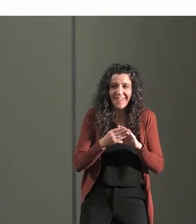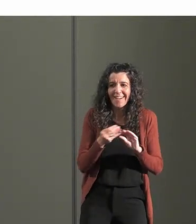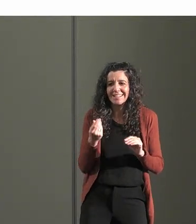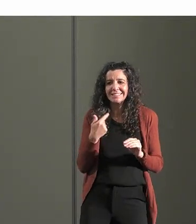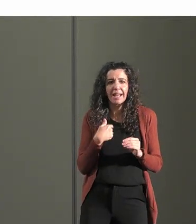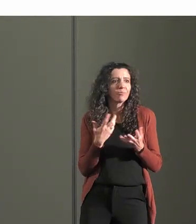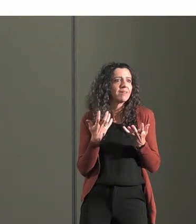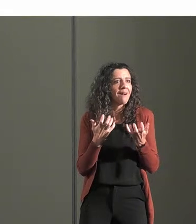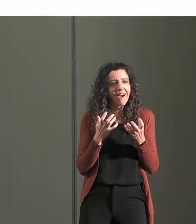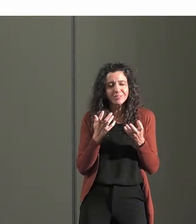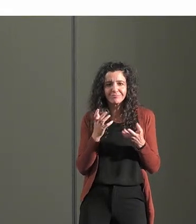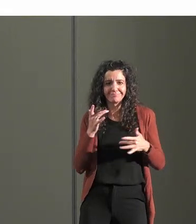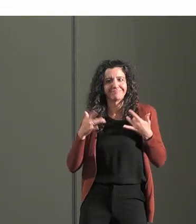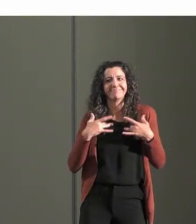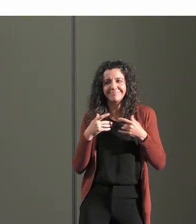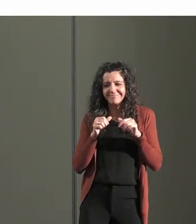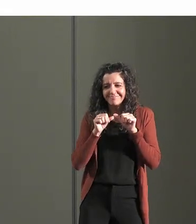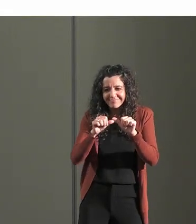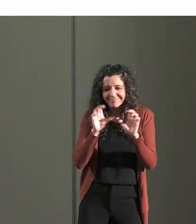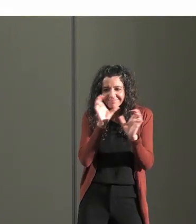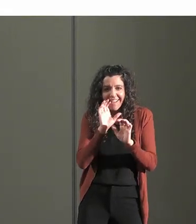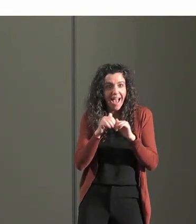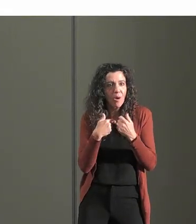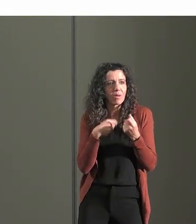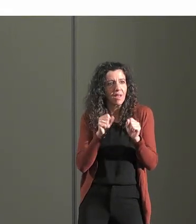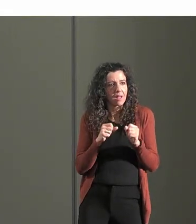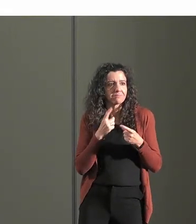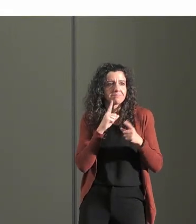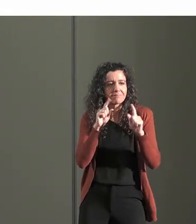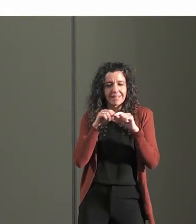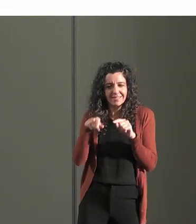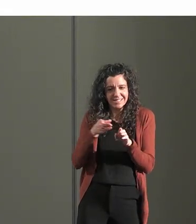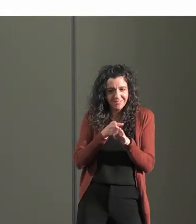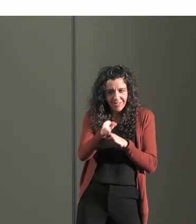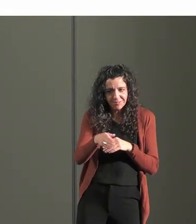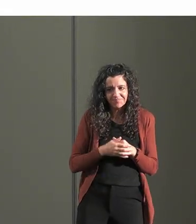understand. These are a couple stories and